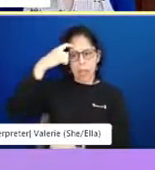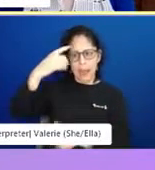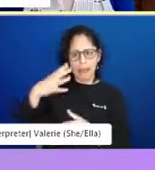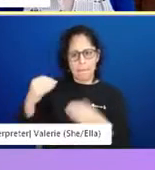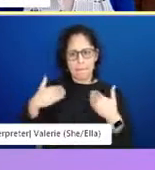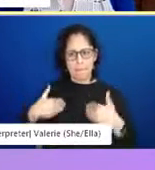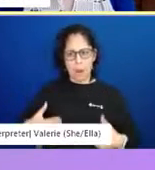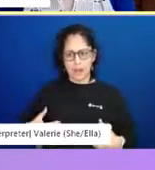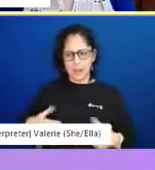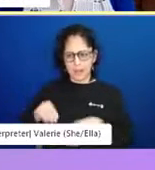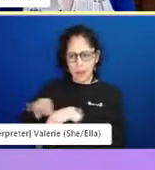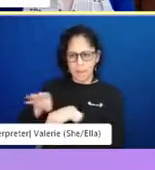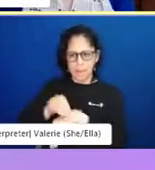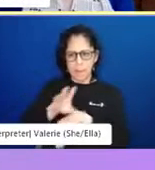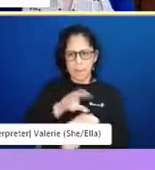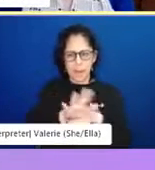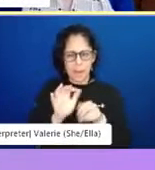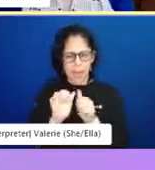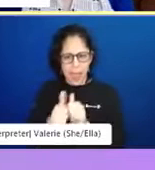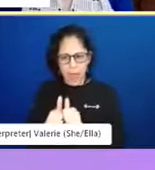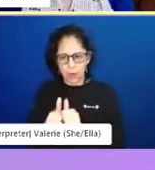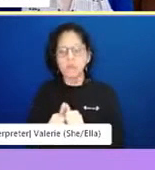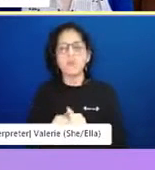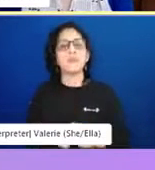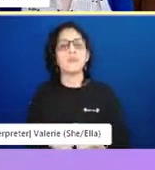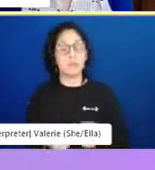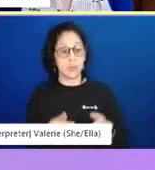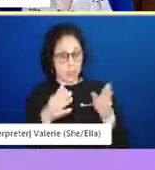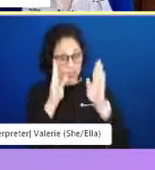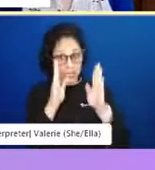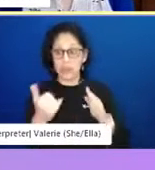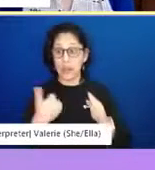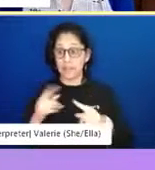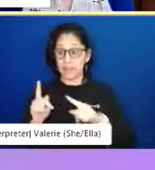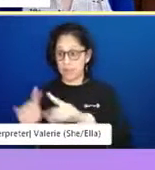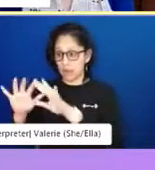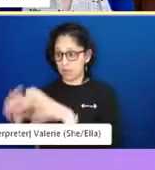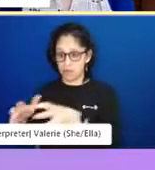look at your attention in different ways you have your primary focus in front of you that's